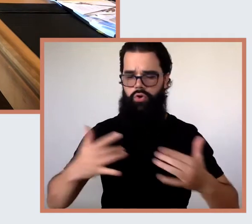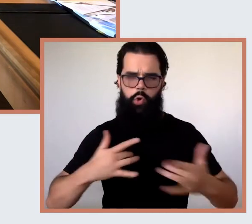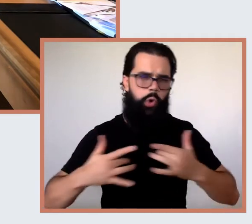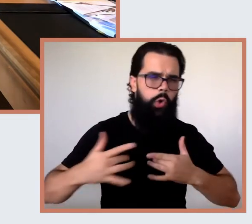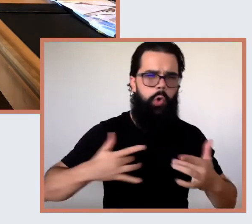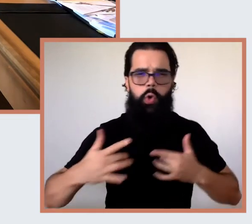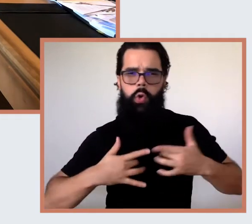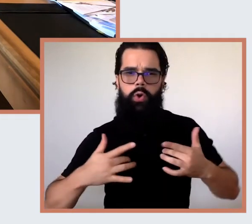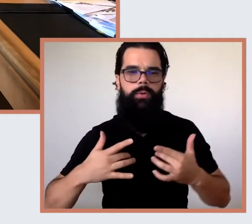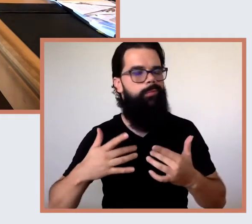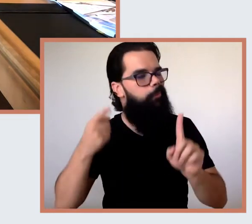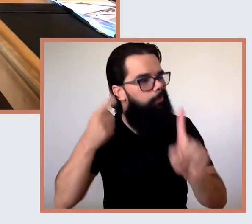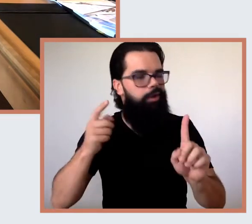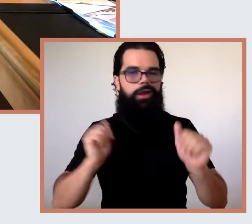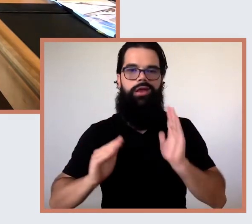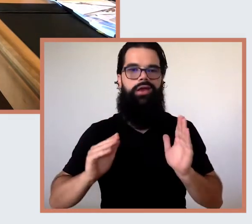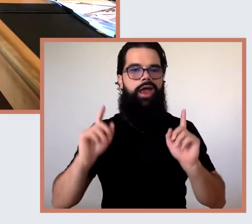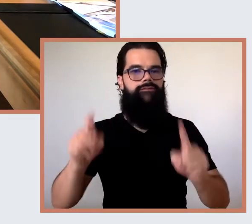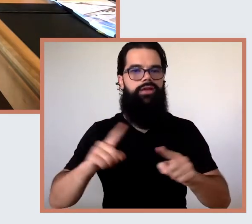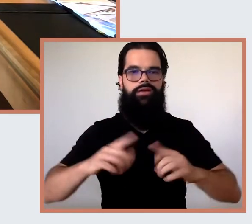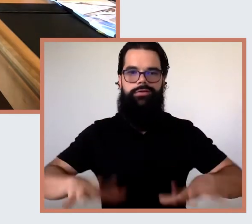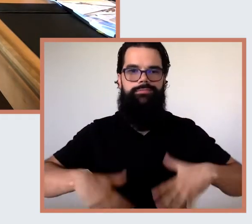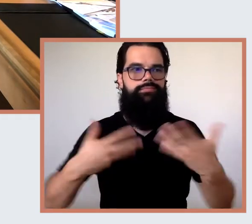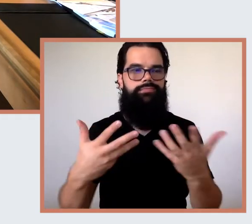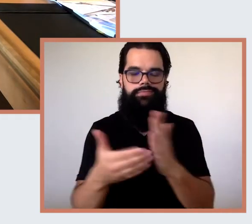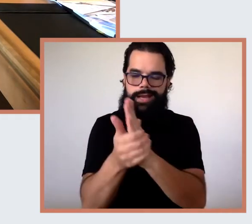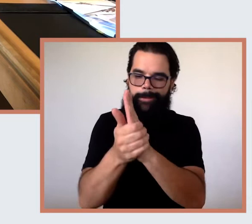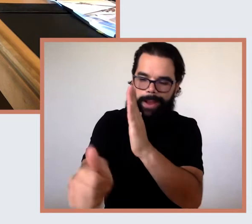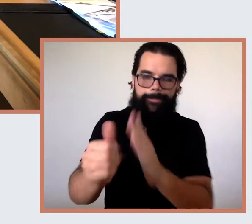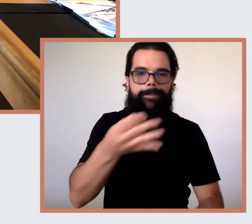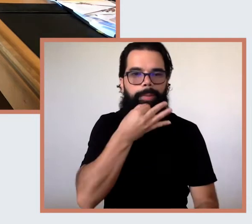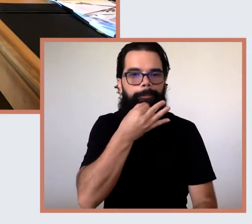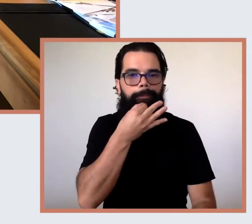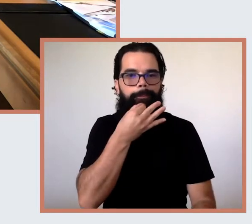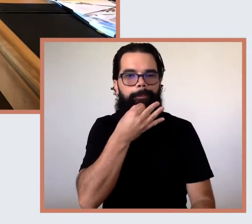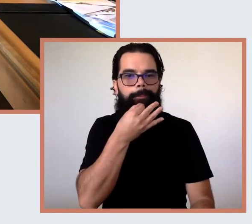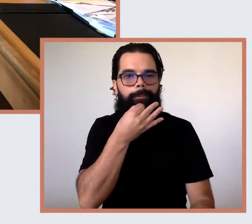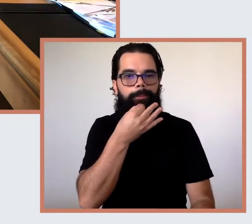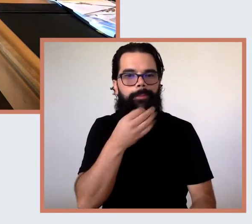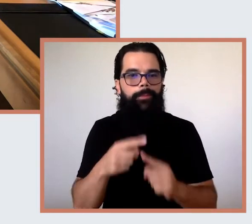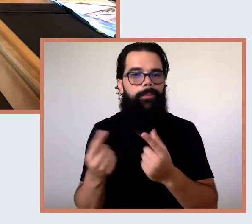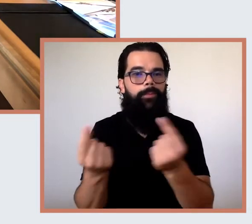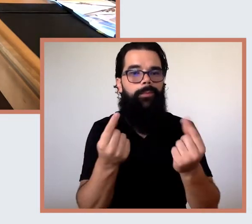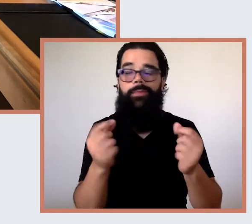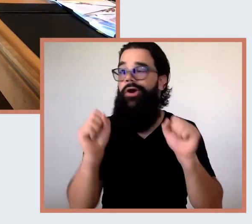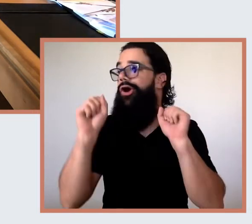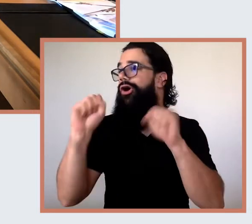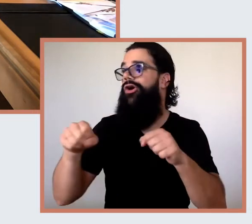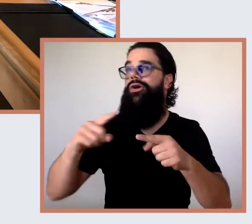air their concerns in a way that any actor who's on the set has the ability to do.